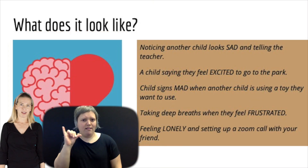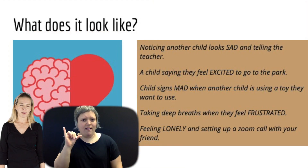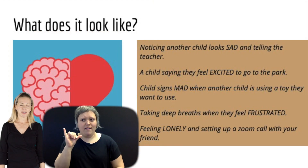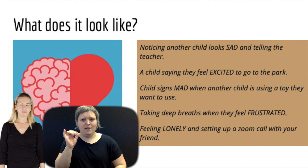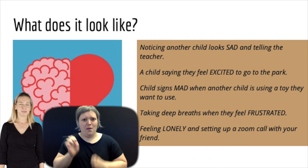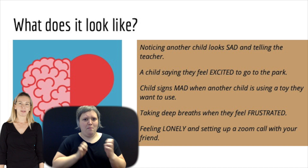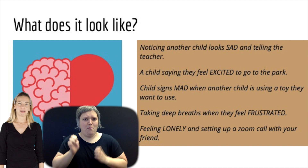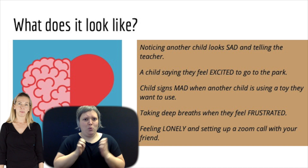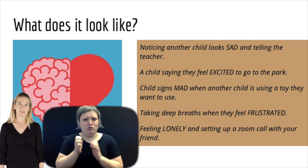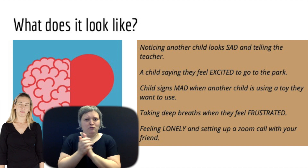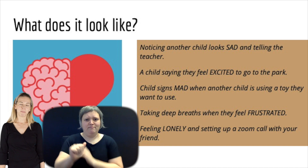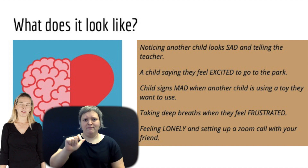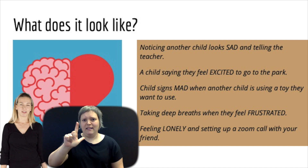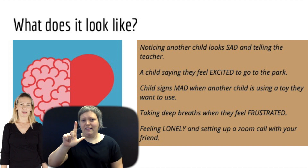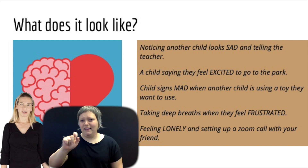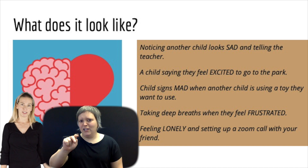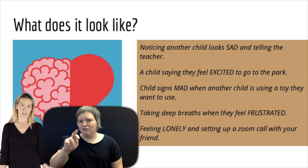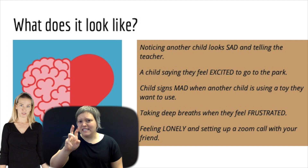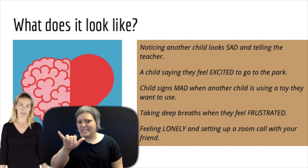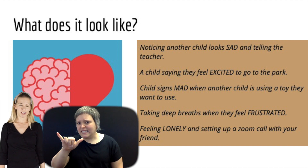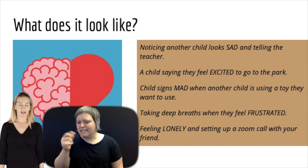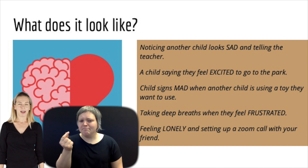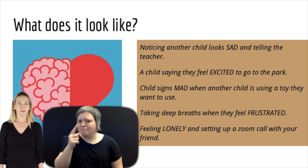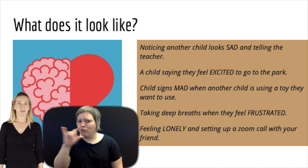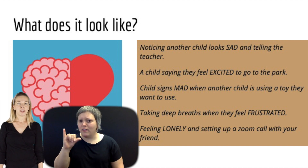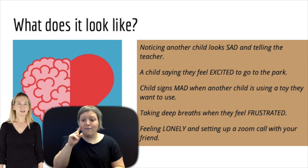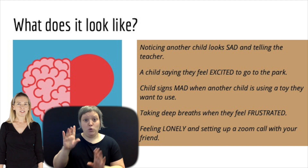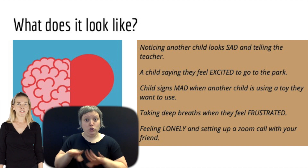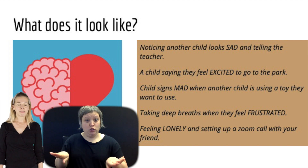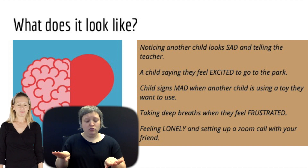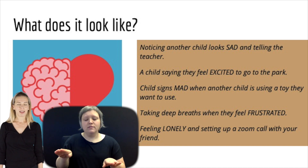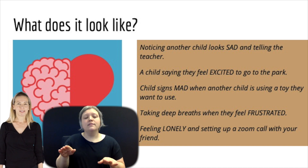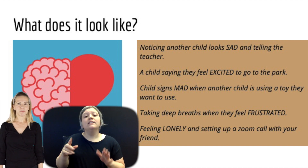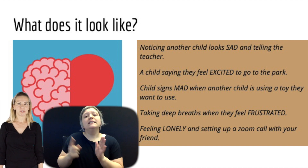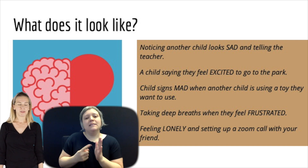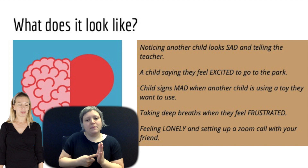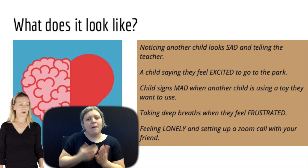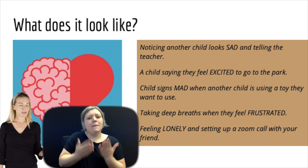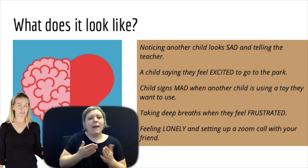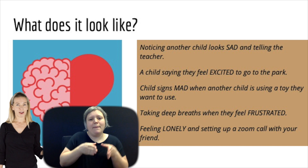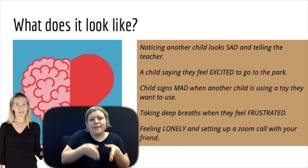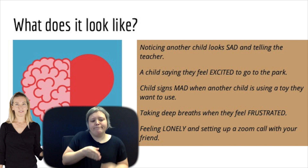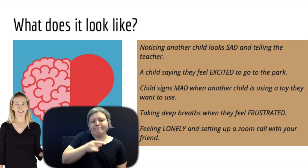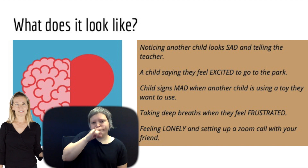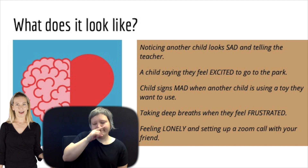I'm going to give you some examples of what it might look like in children. So, younger children - a lot of times you'll see when they notice a friend is feeling sad,